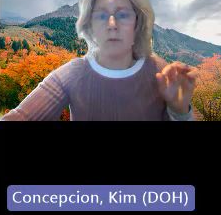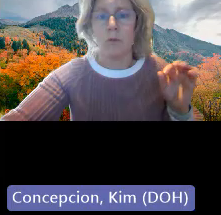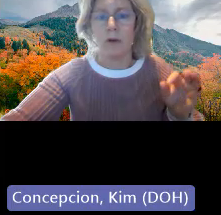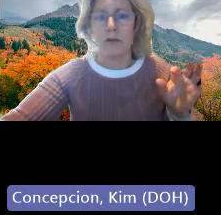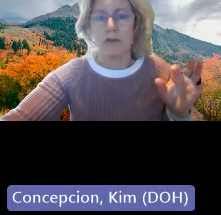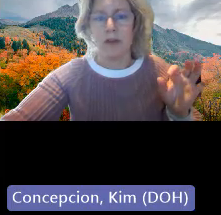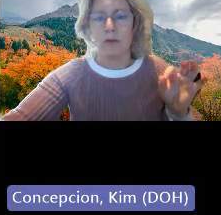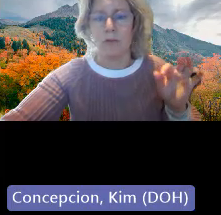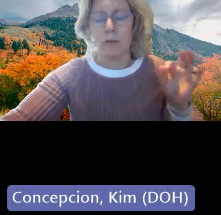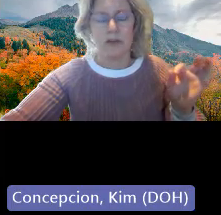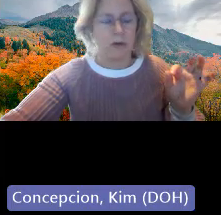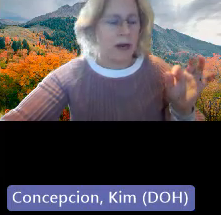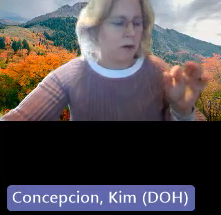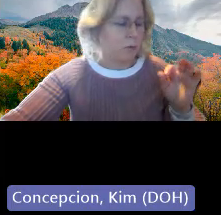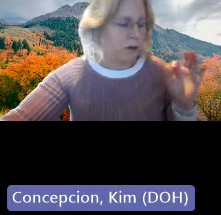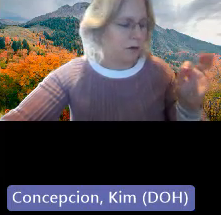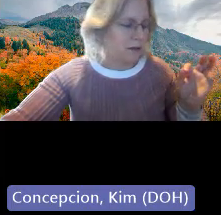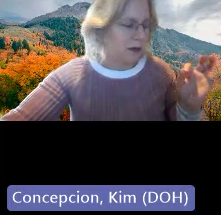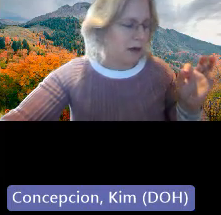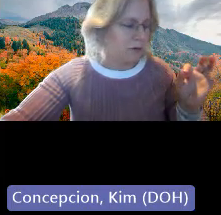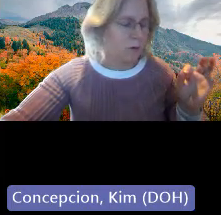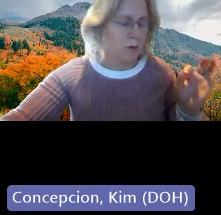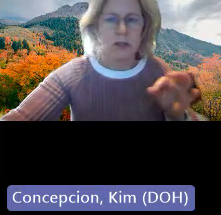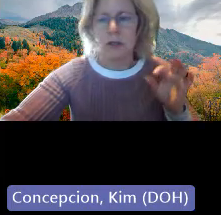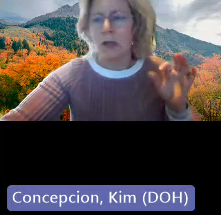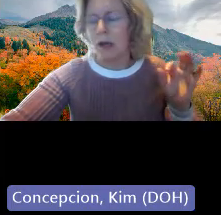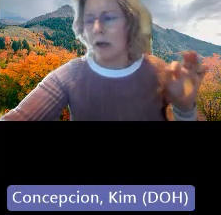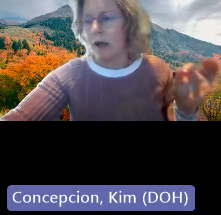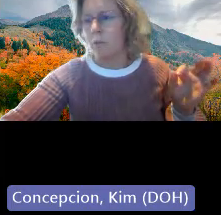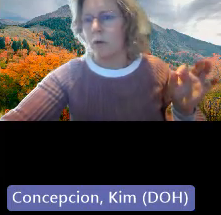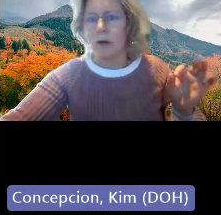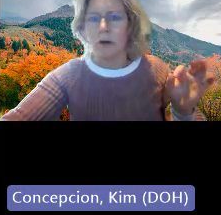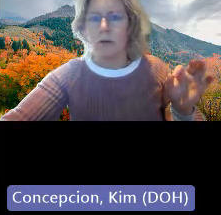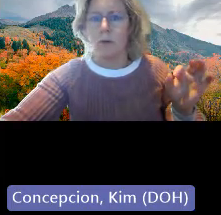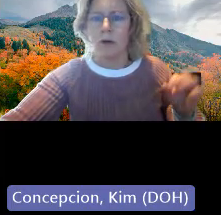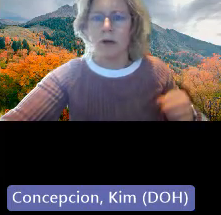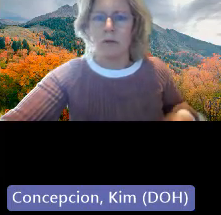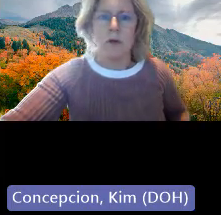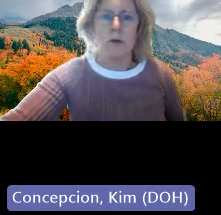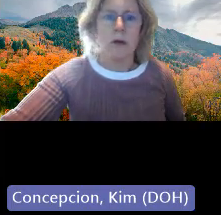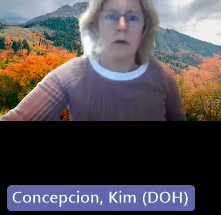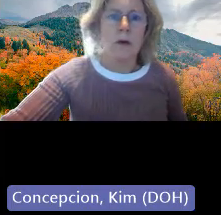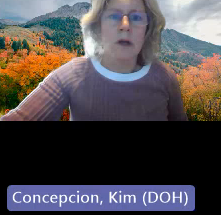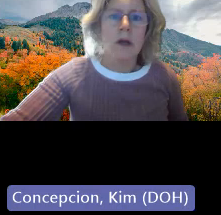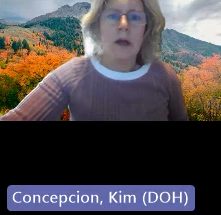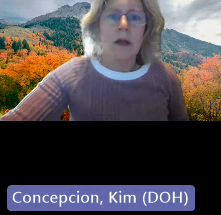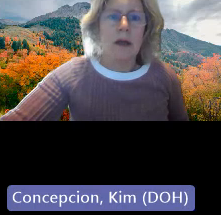And I just have you raise your hand when you'd like to ask a question and we'll, we'll unmute you.